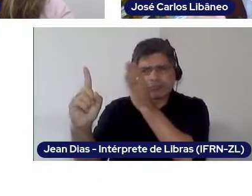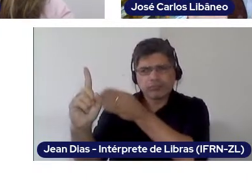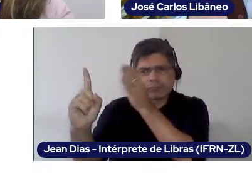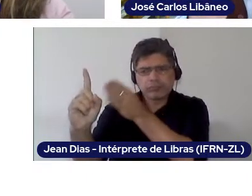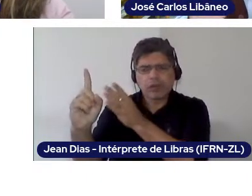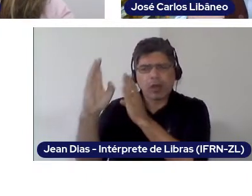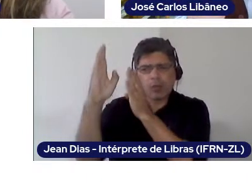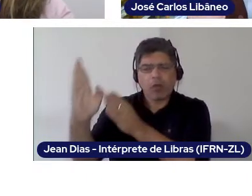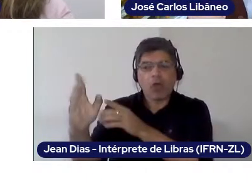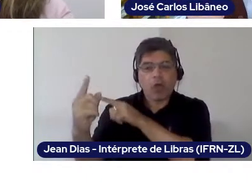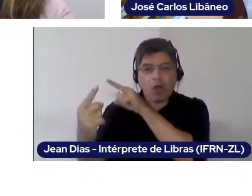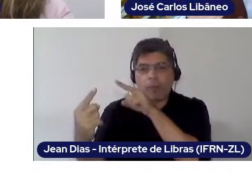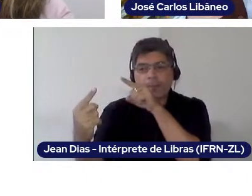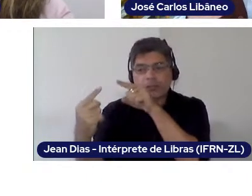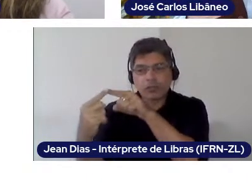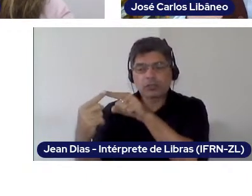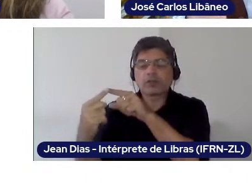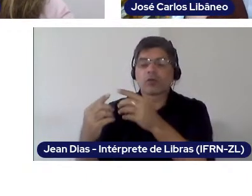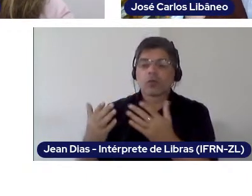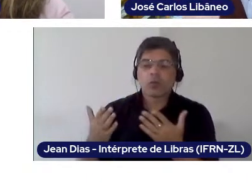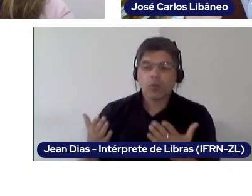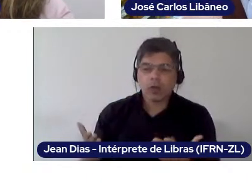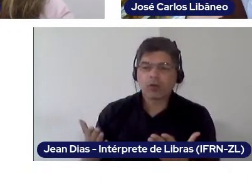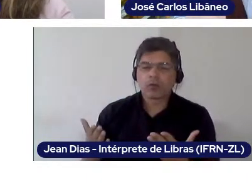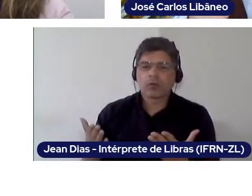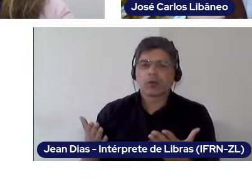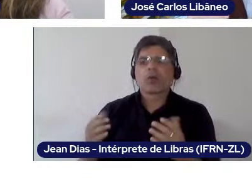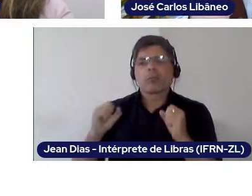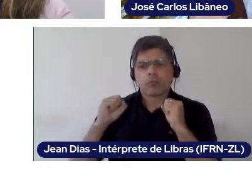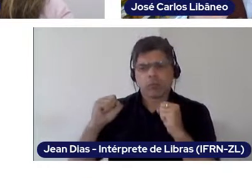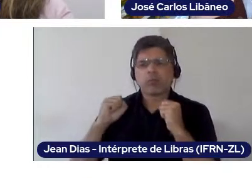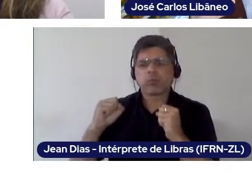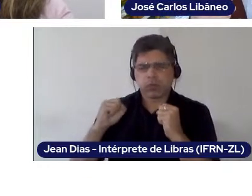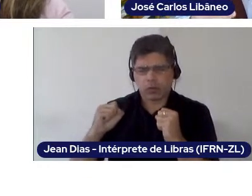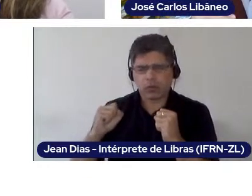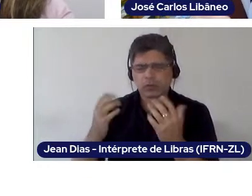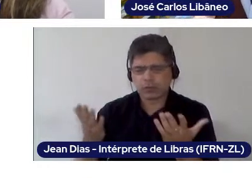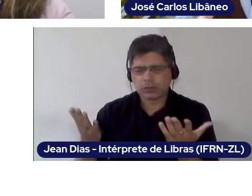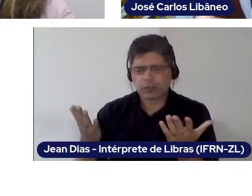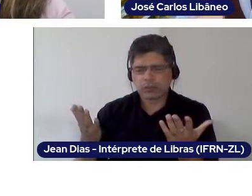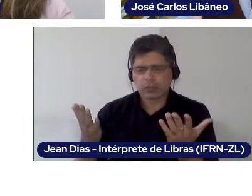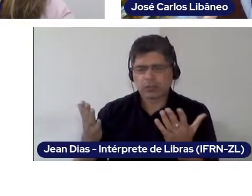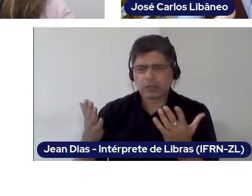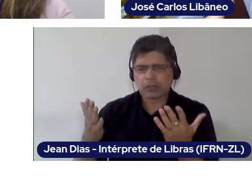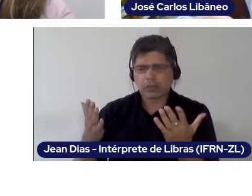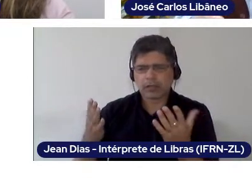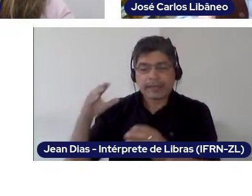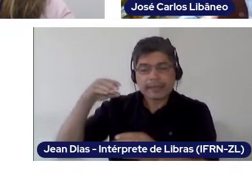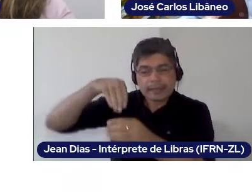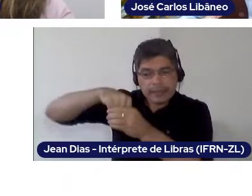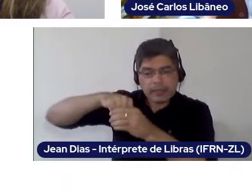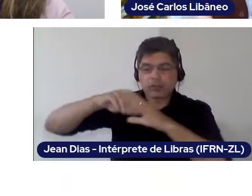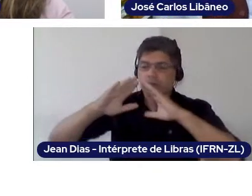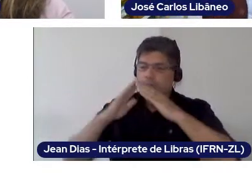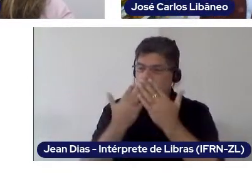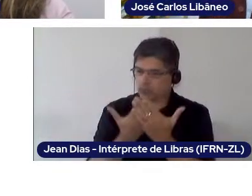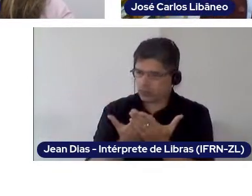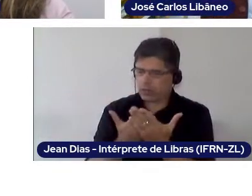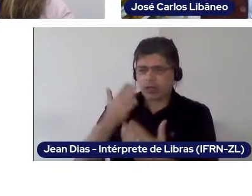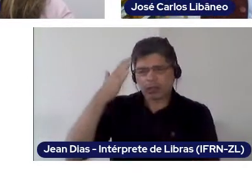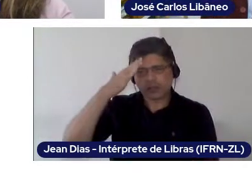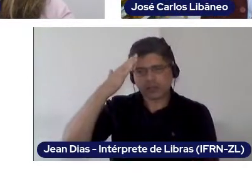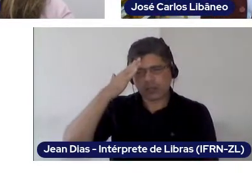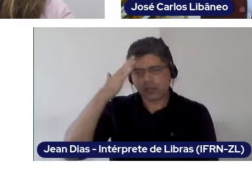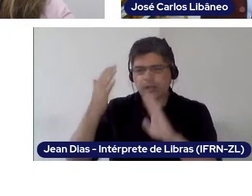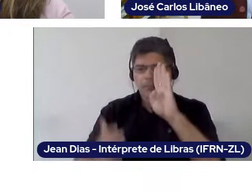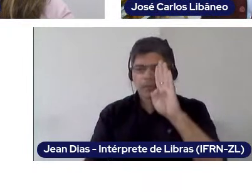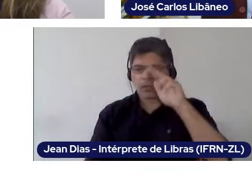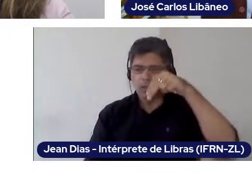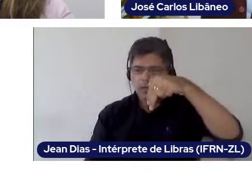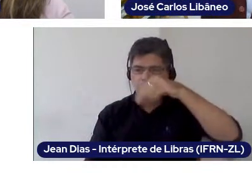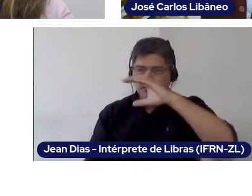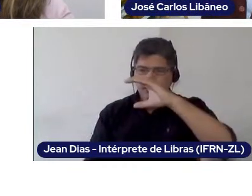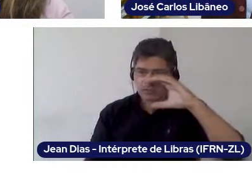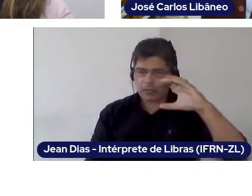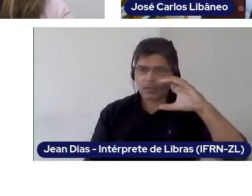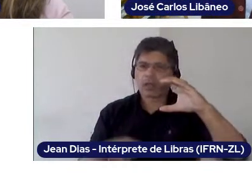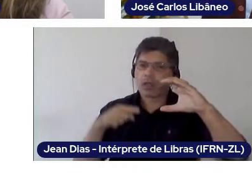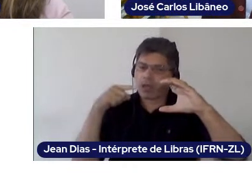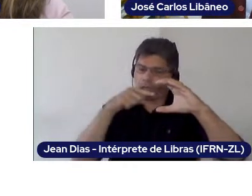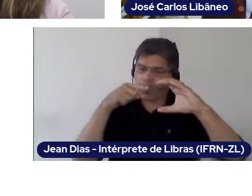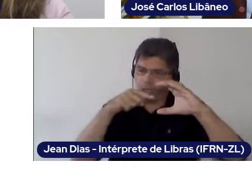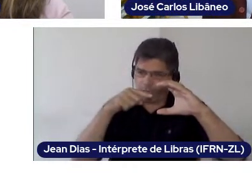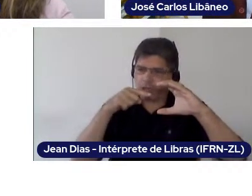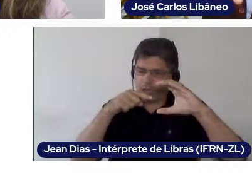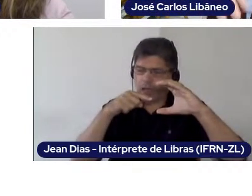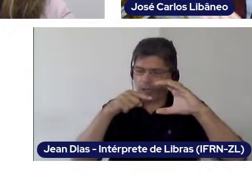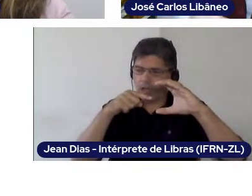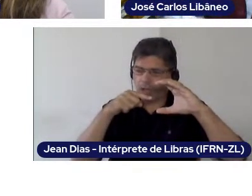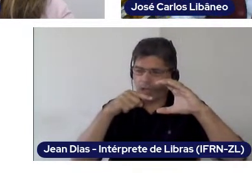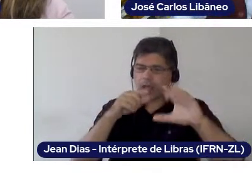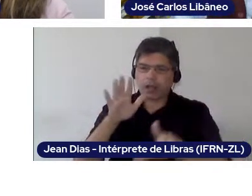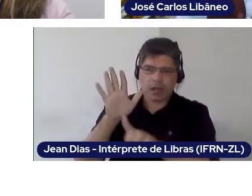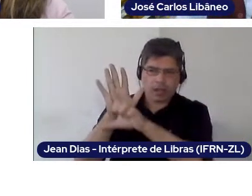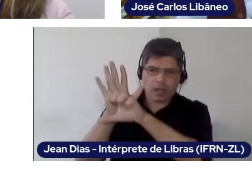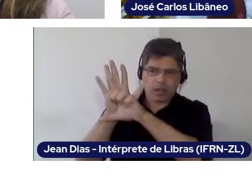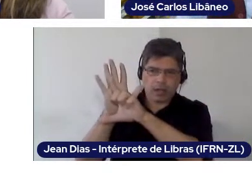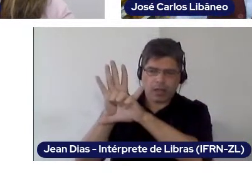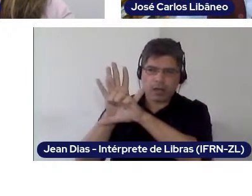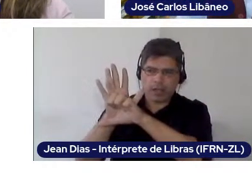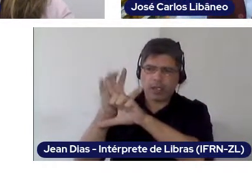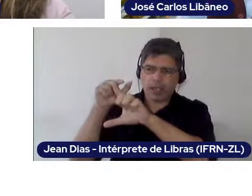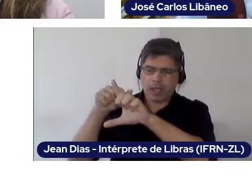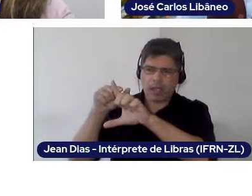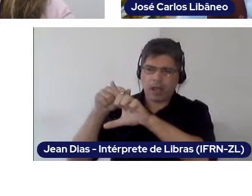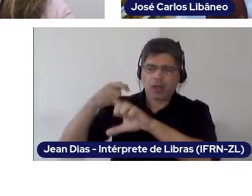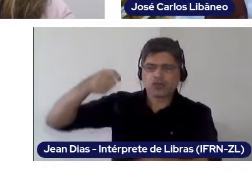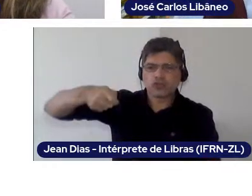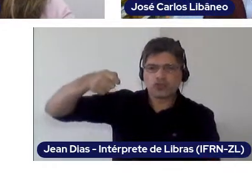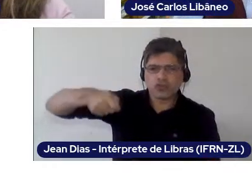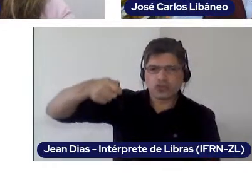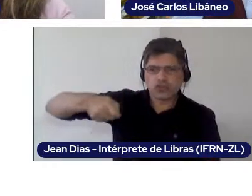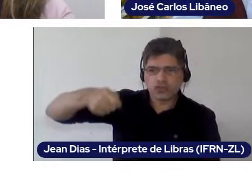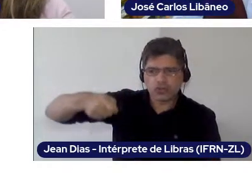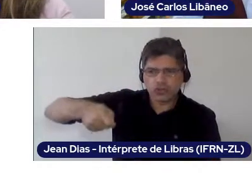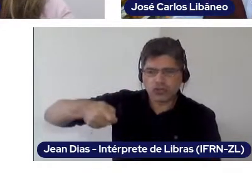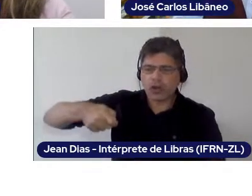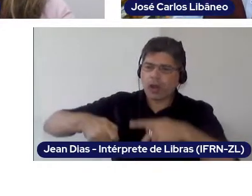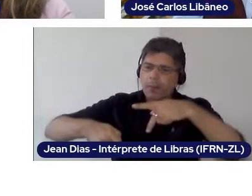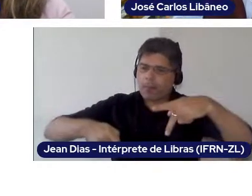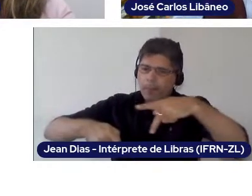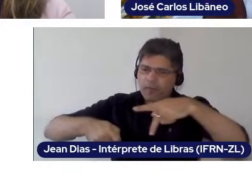These forms can be achieved through education. I know that BNCC (Common National Curriculum Base) falls upon our teachers' head, because it is a norm